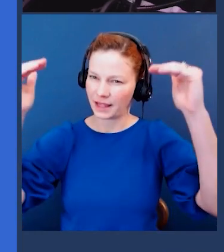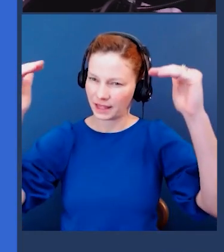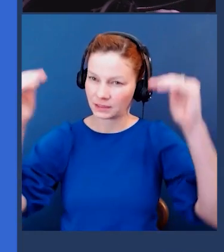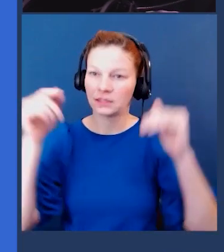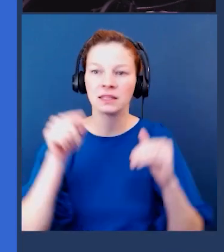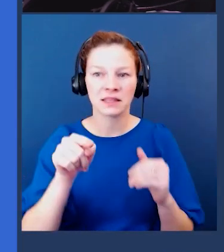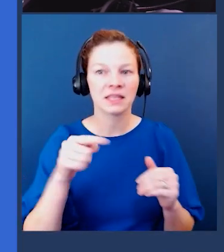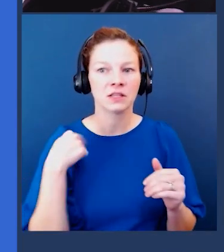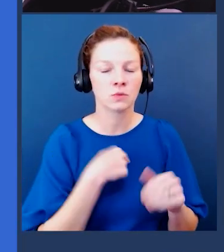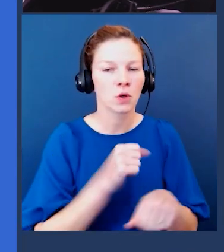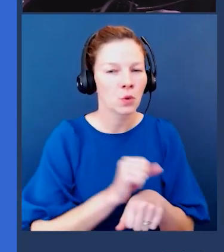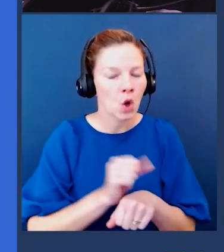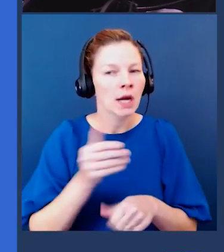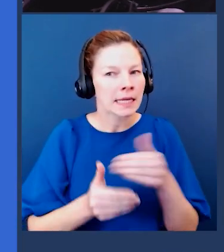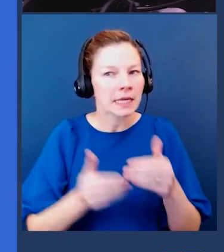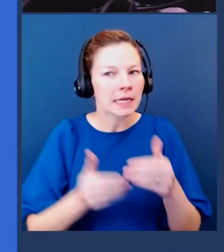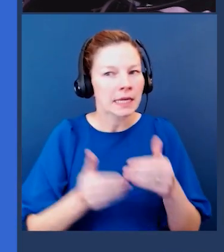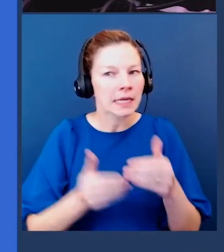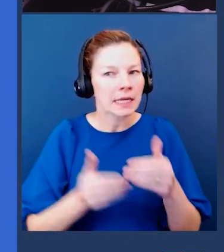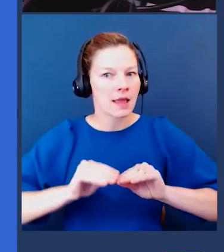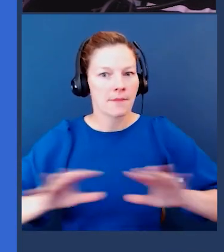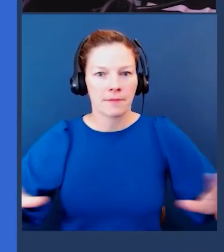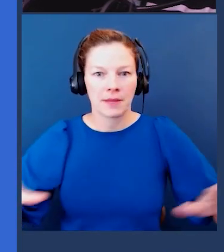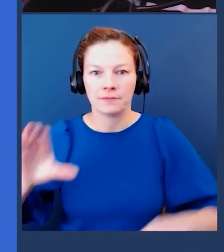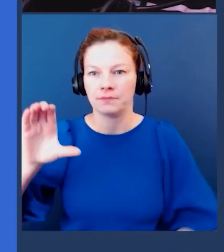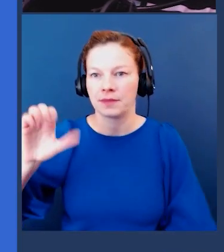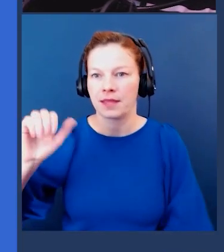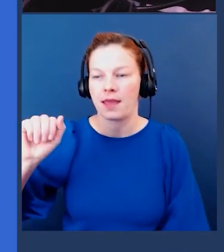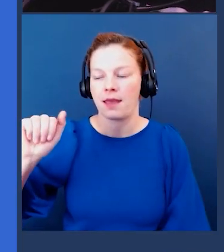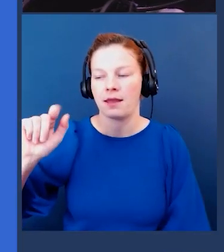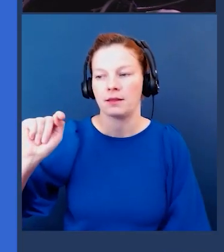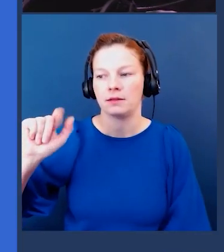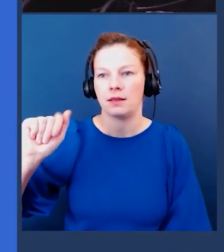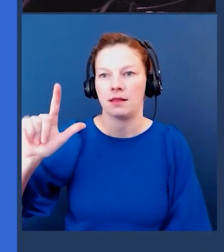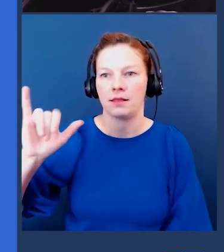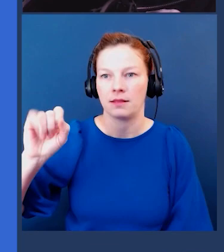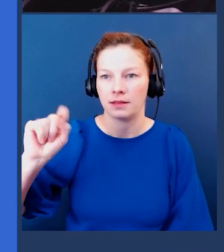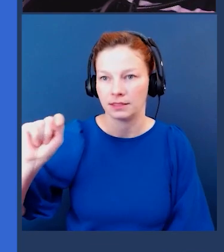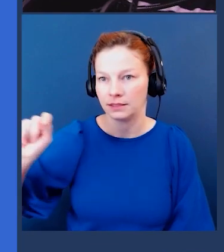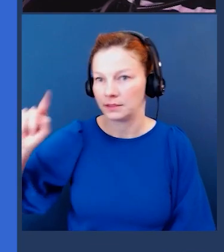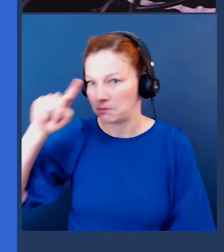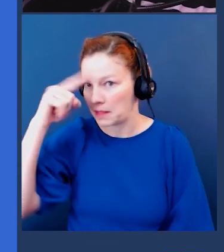It's not yet implemented in Catalyst Black, and it's not yet implemented in another client. This is just to give you an idea